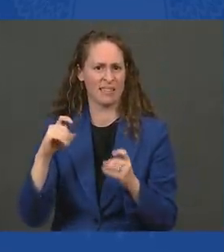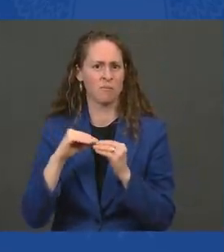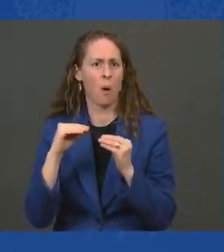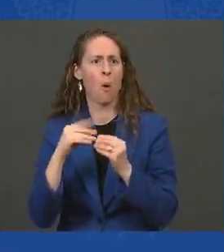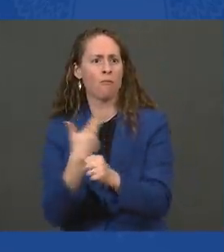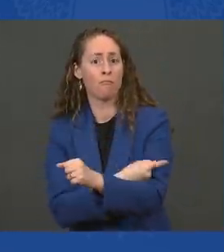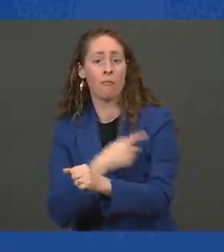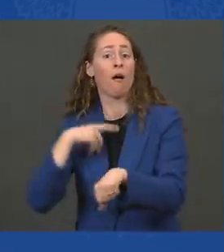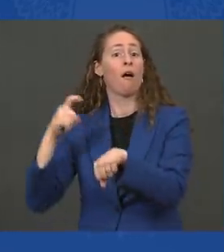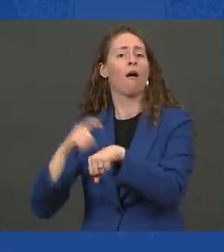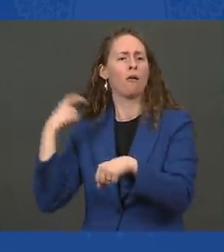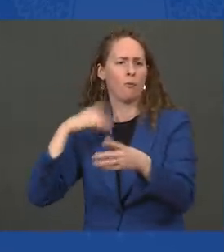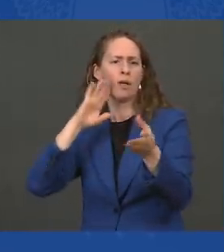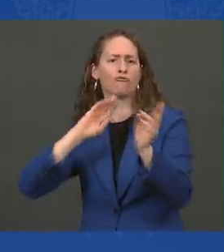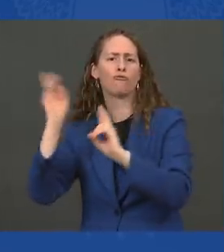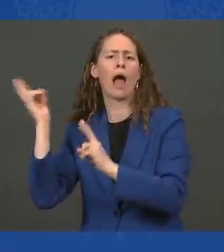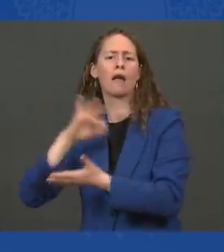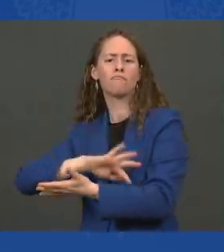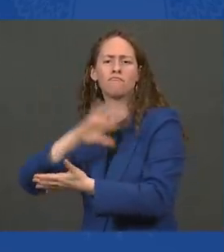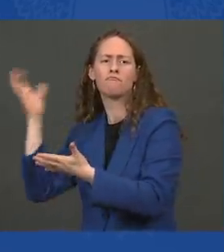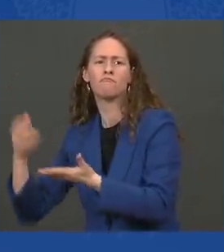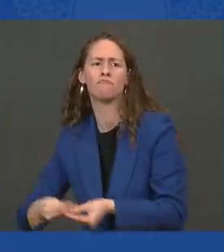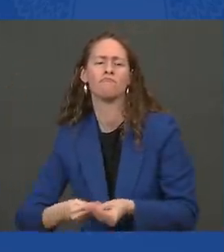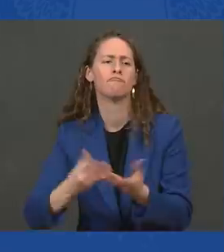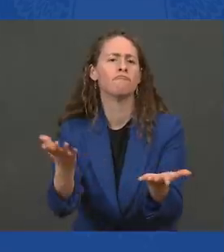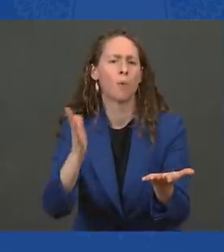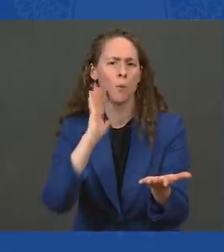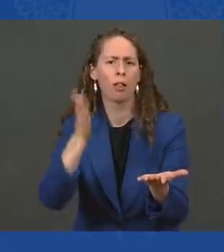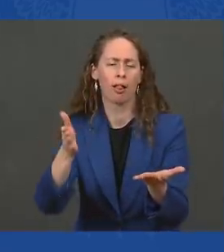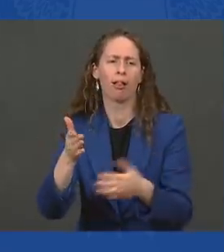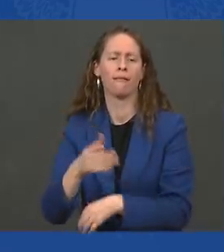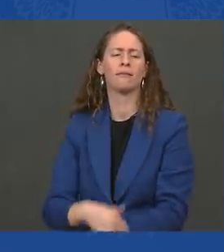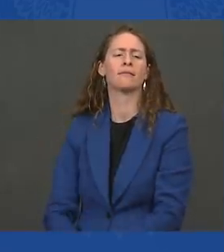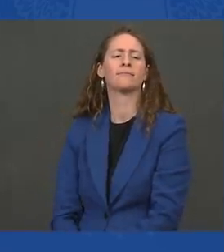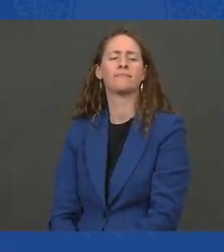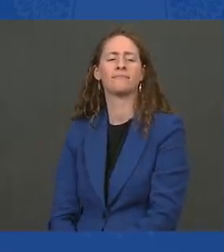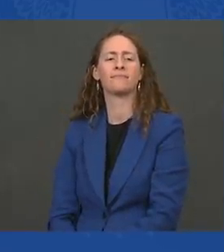to use the fastest process available -- without cutting any corners for safety --